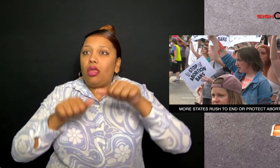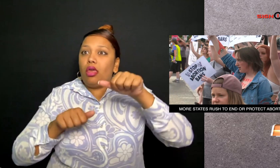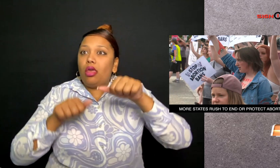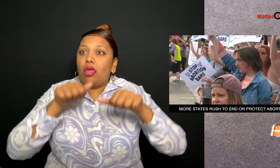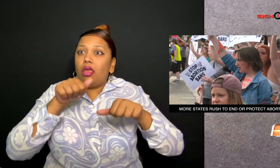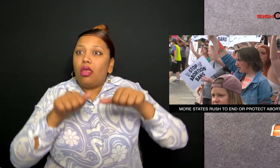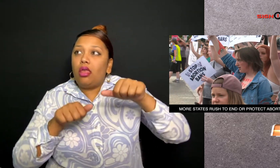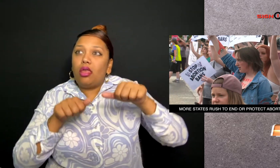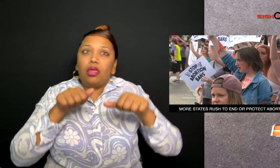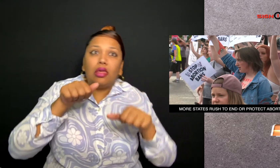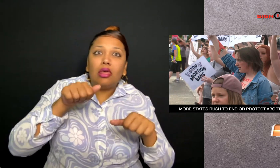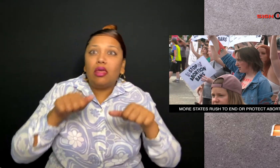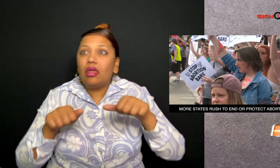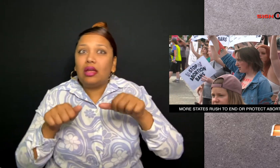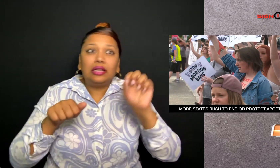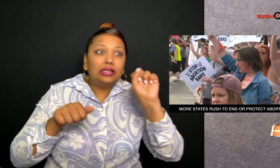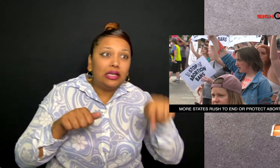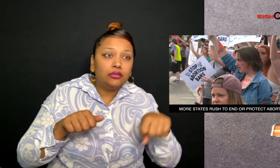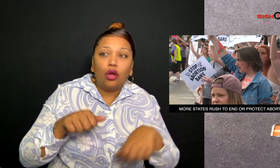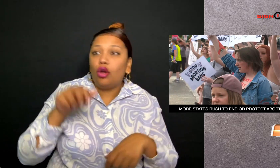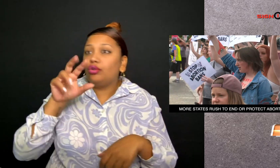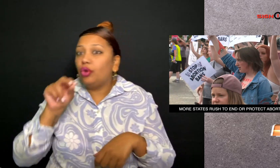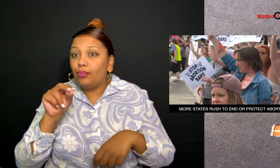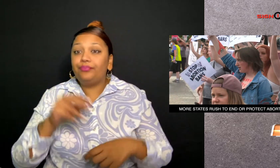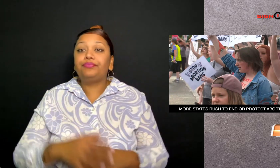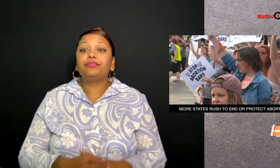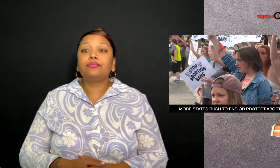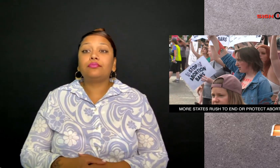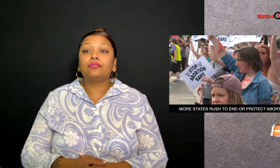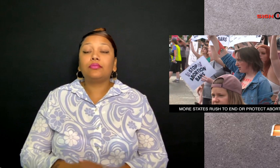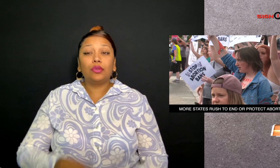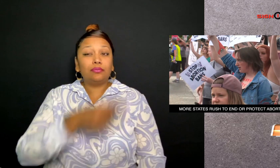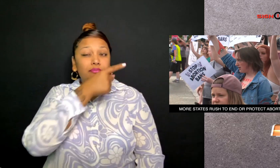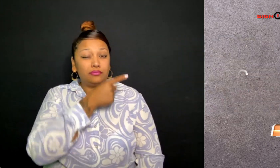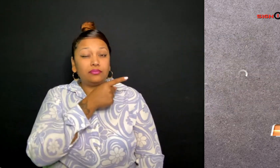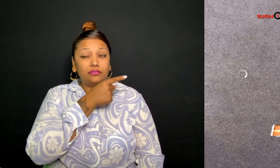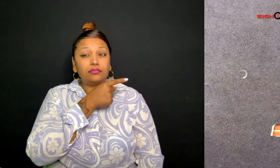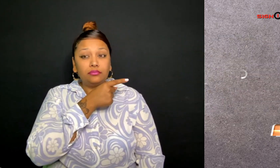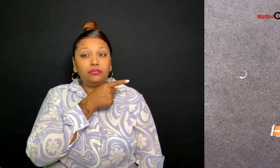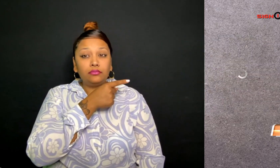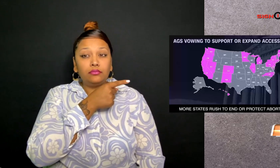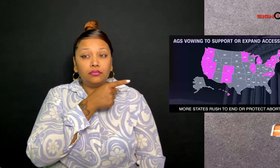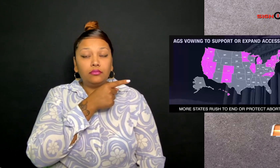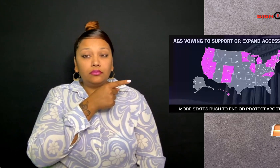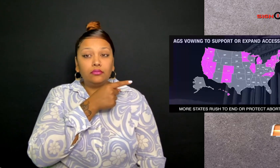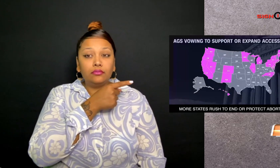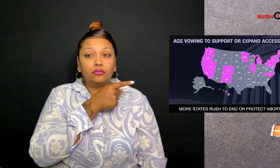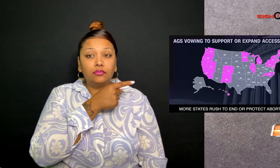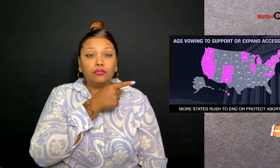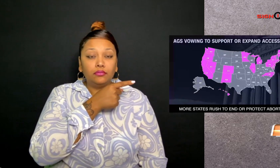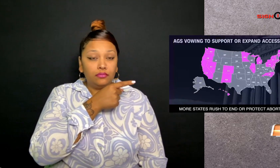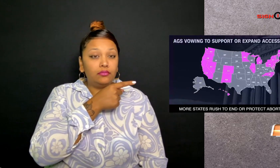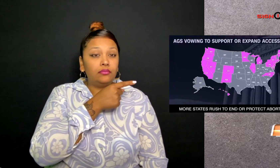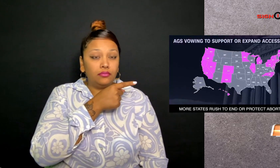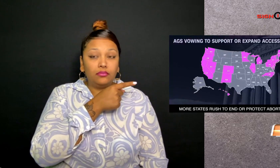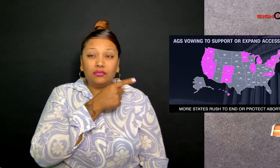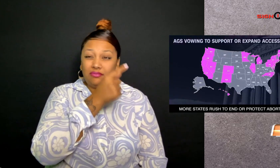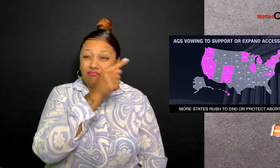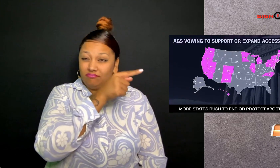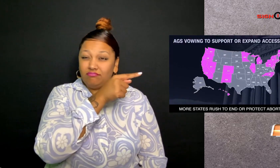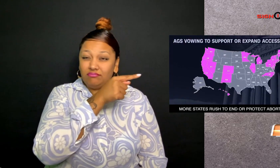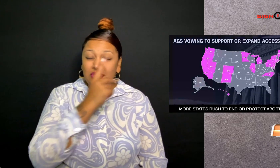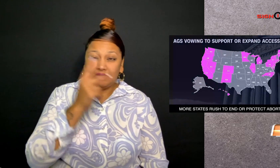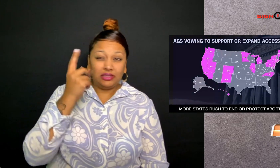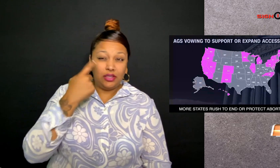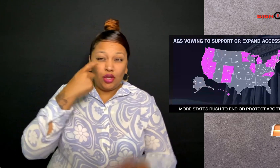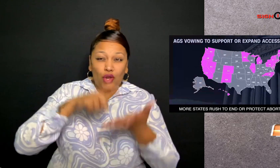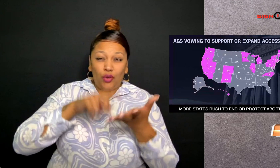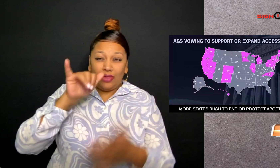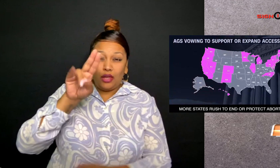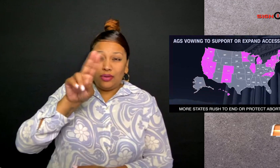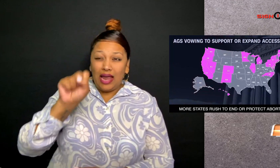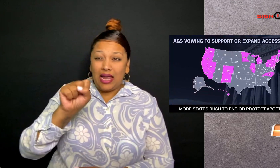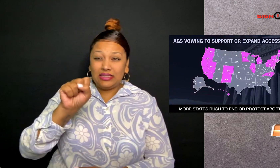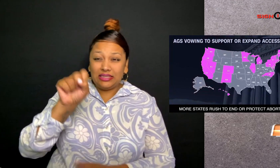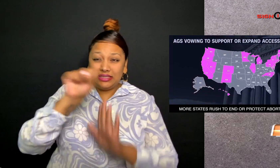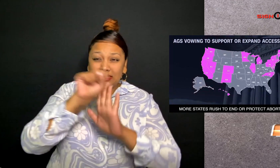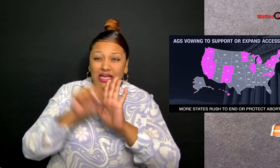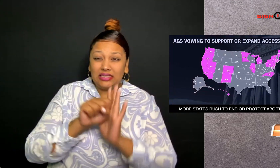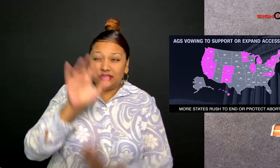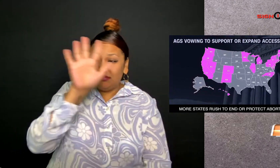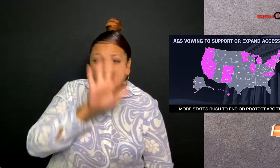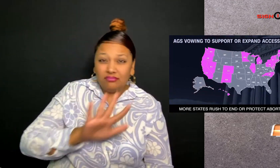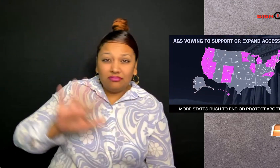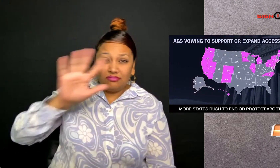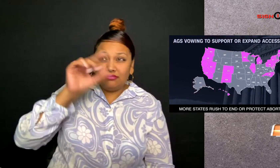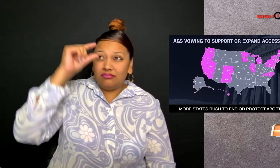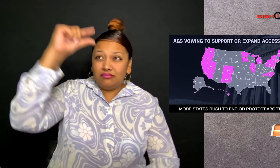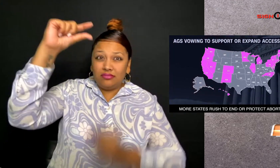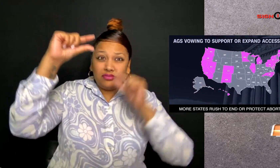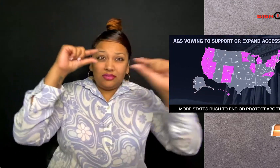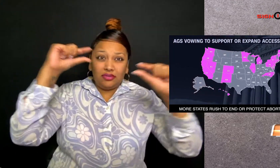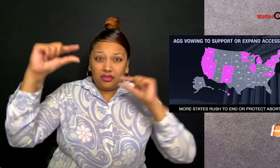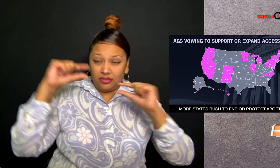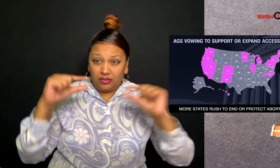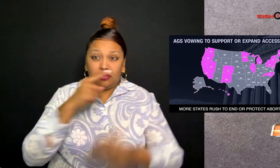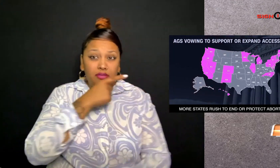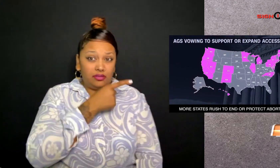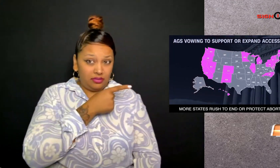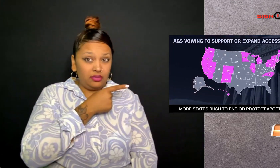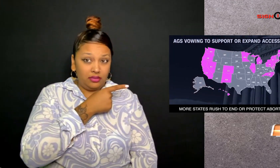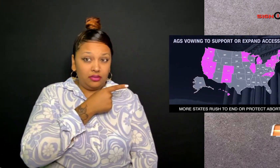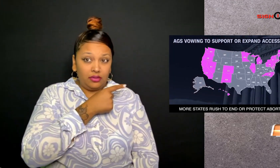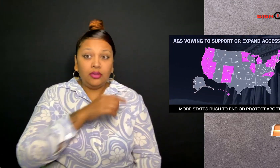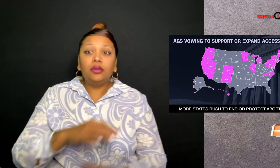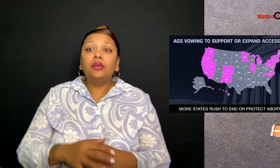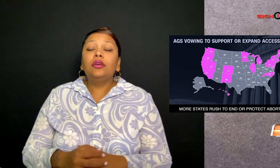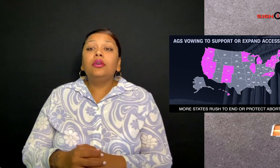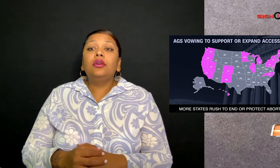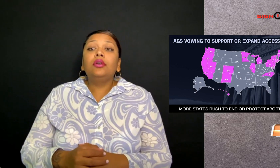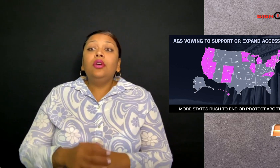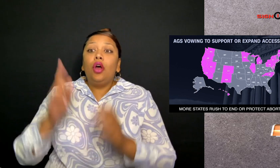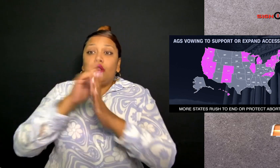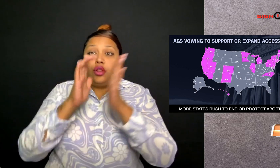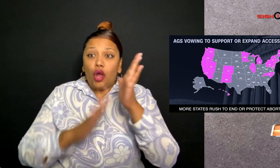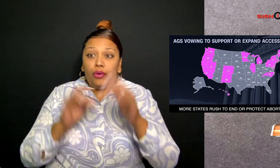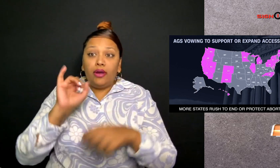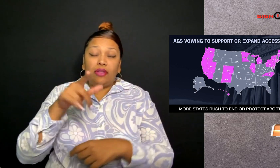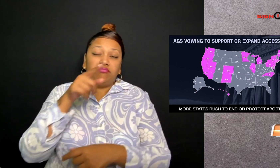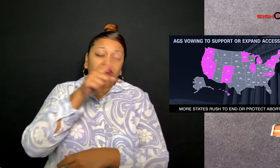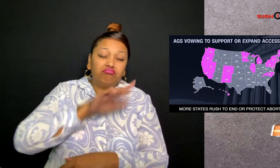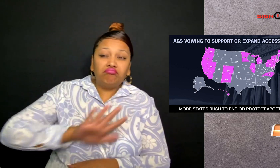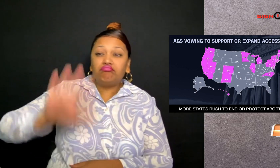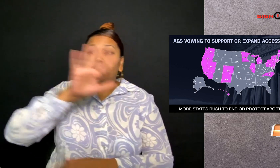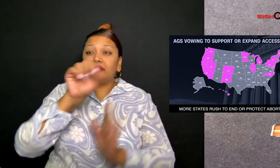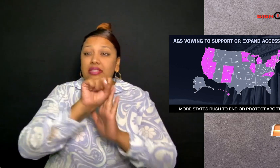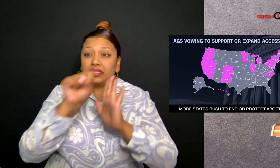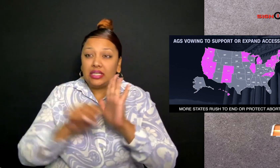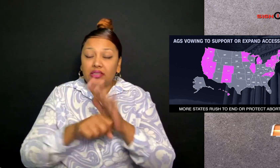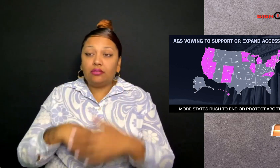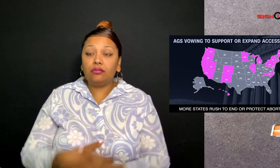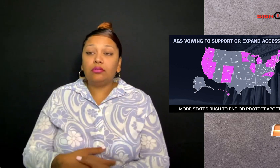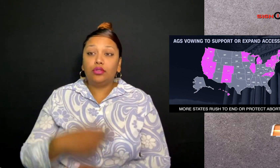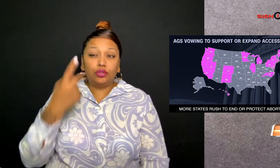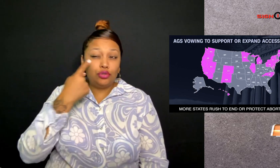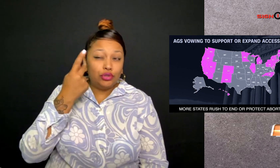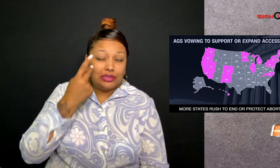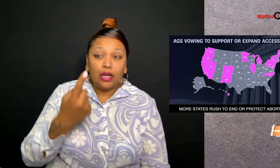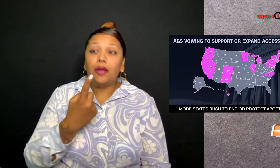protected or in limbo this is a map of the United States attorneys